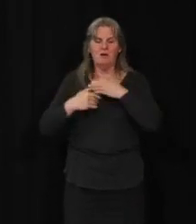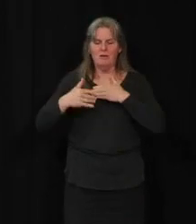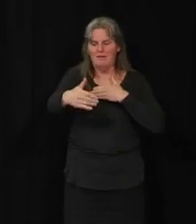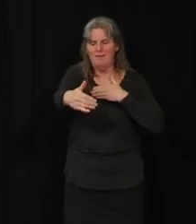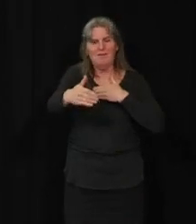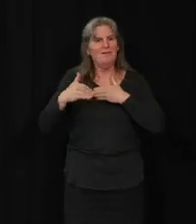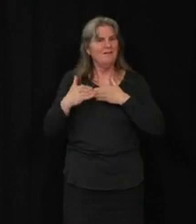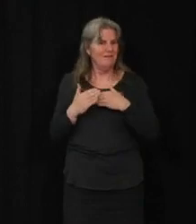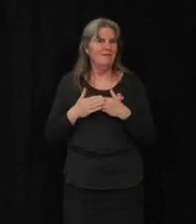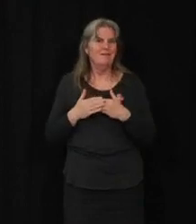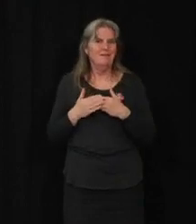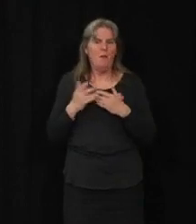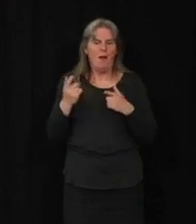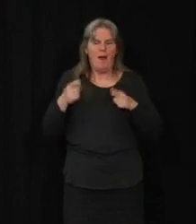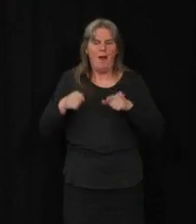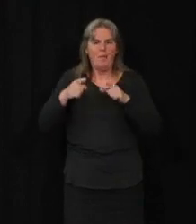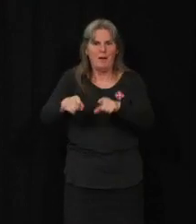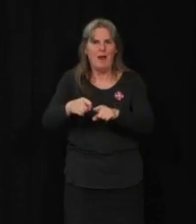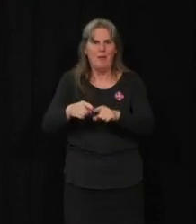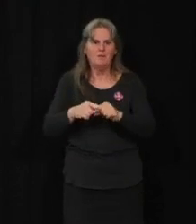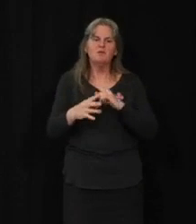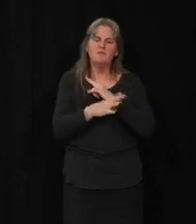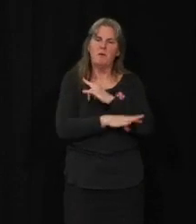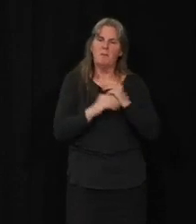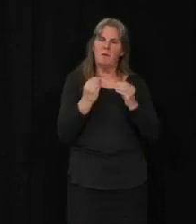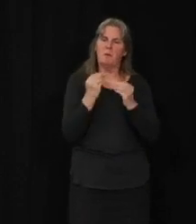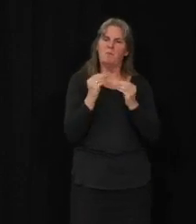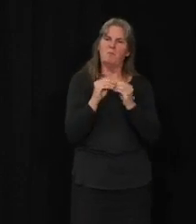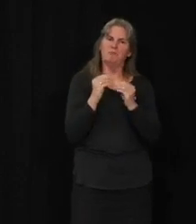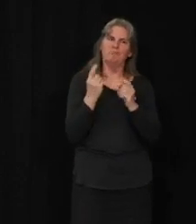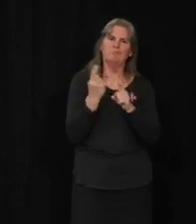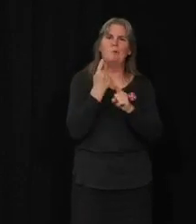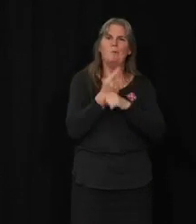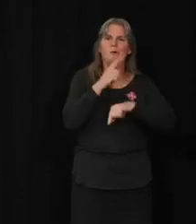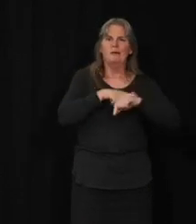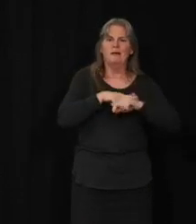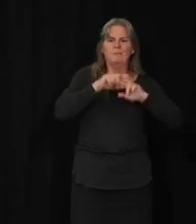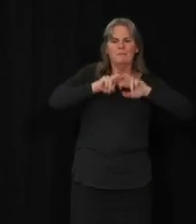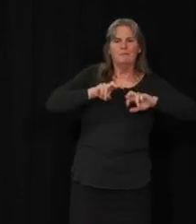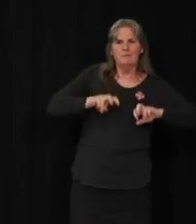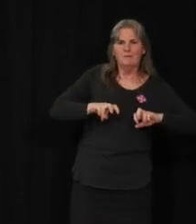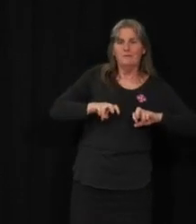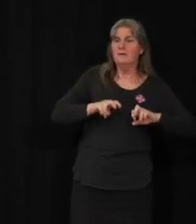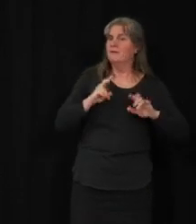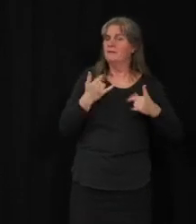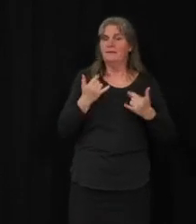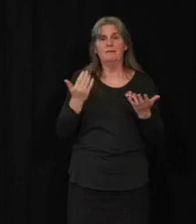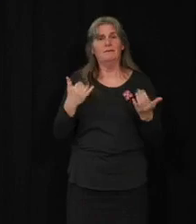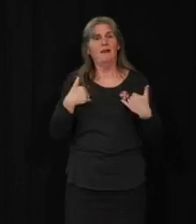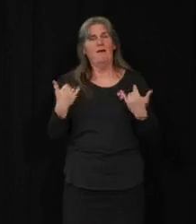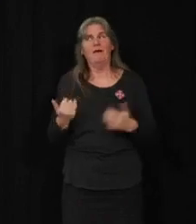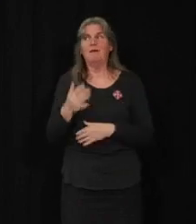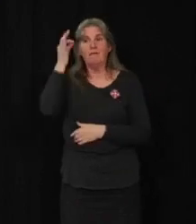all day, we are not through this yet. There are still going to be federal programs. They is still going to be a need